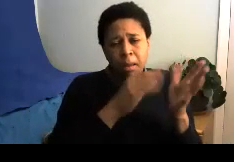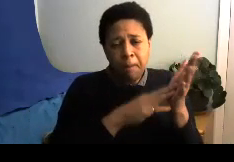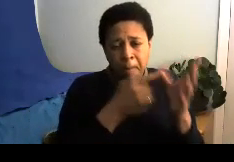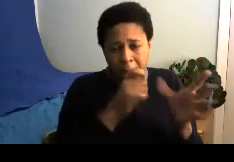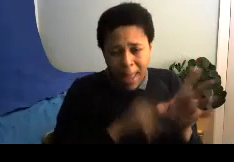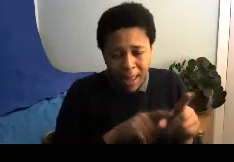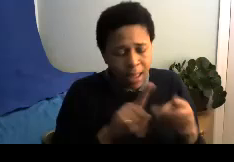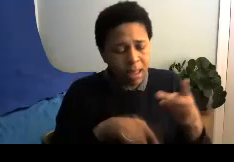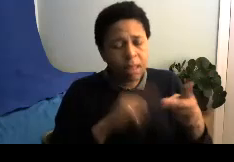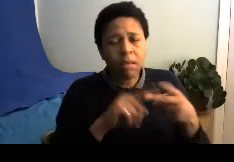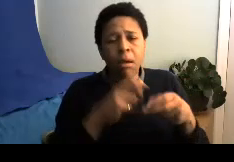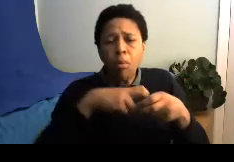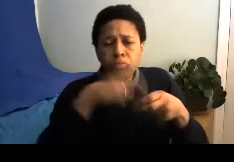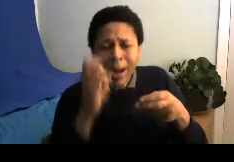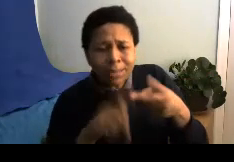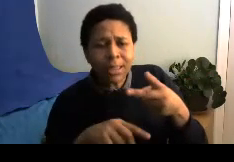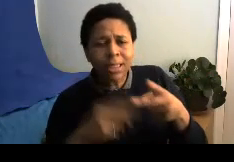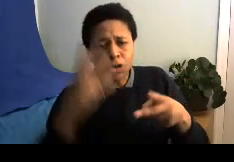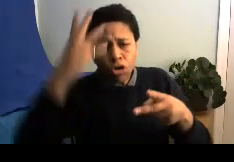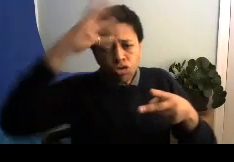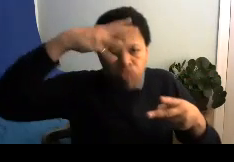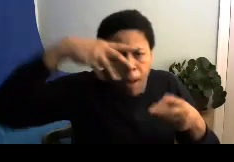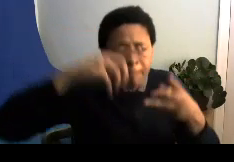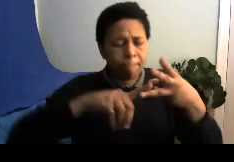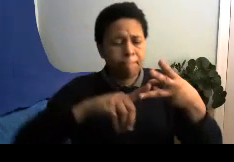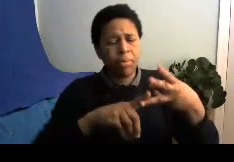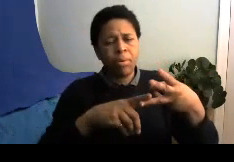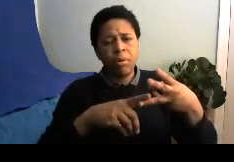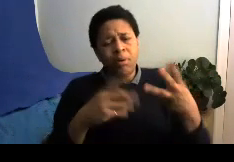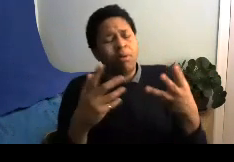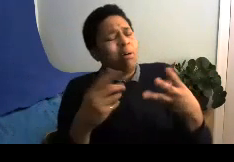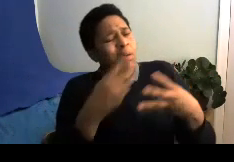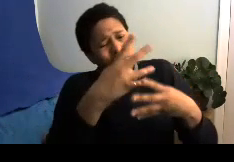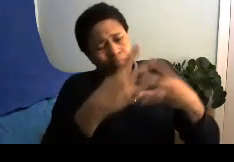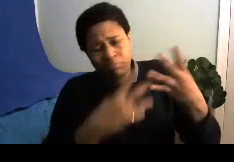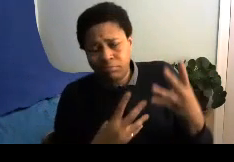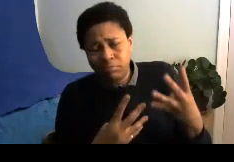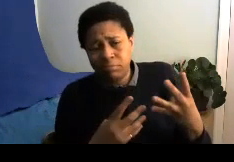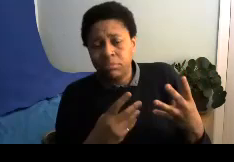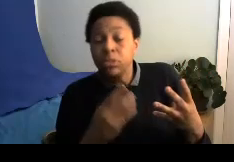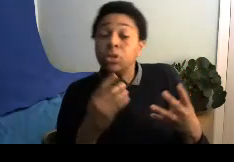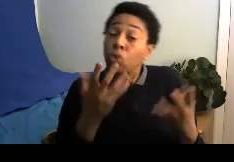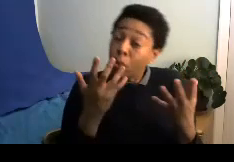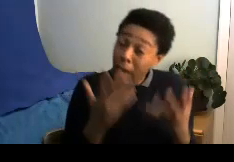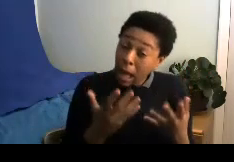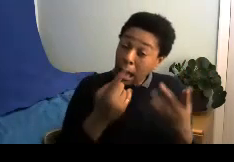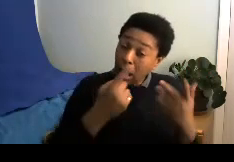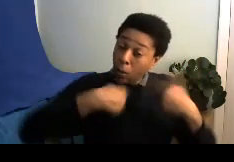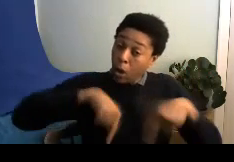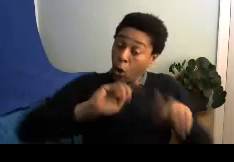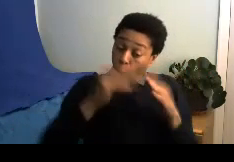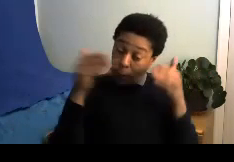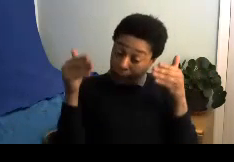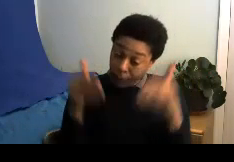Trump and the rest of it. And so by focusing on a young, queer